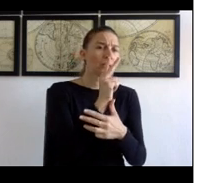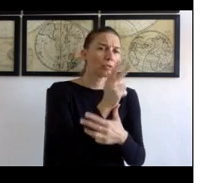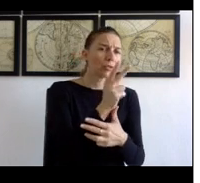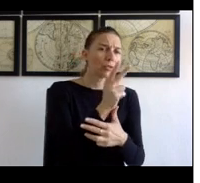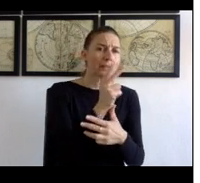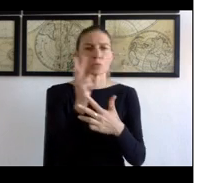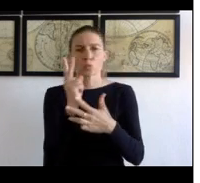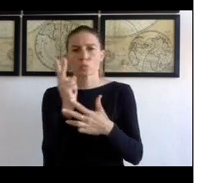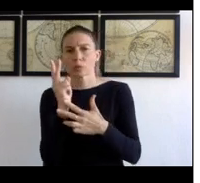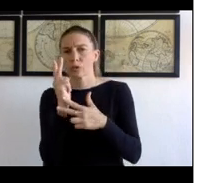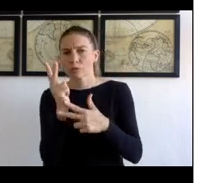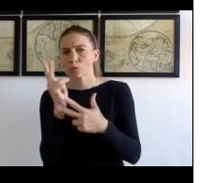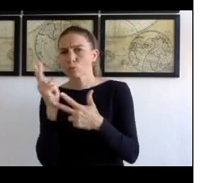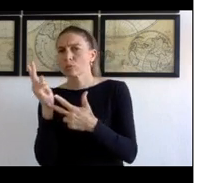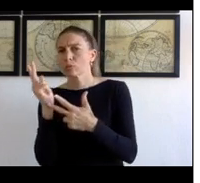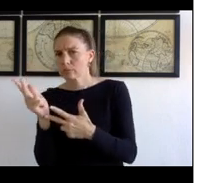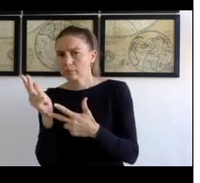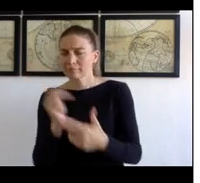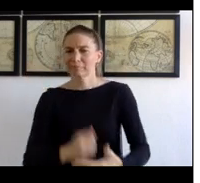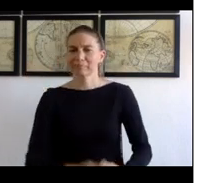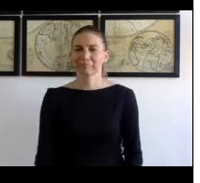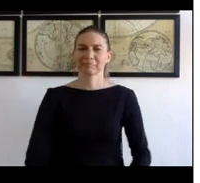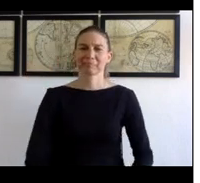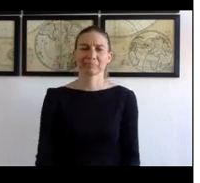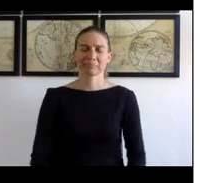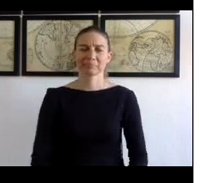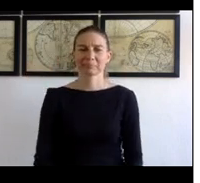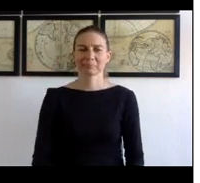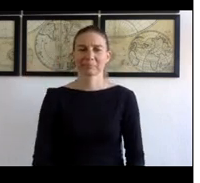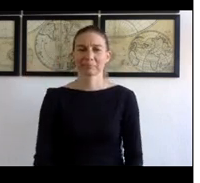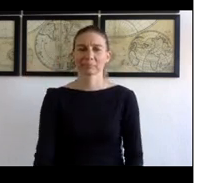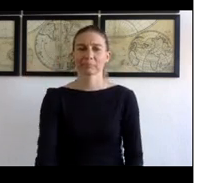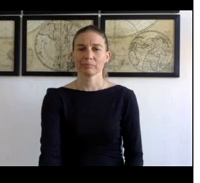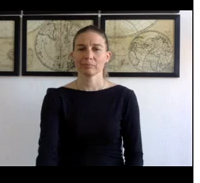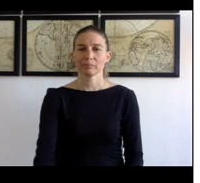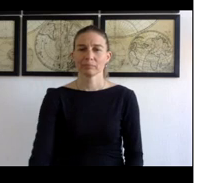So the first thing is that it has been stated in the question box